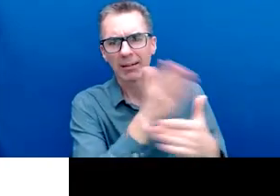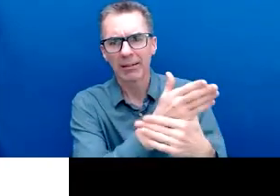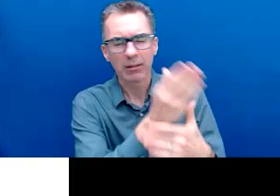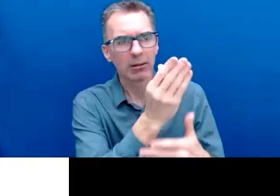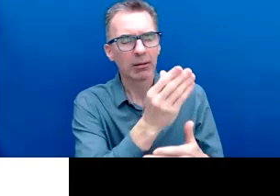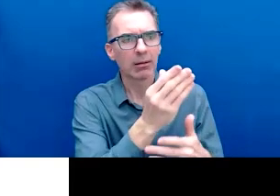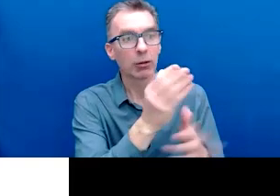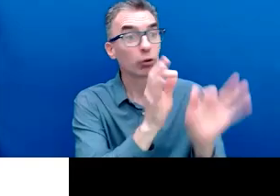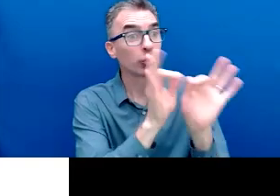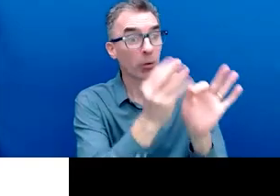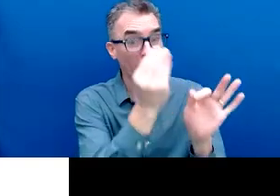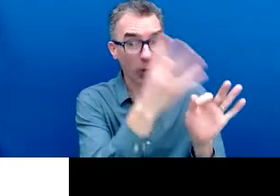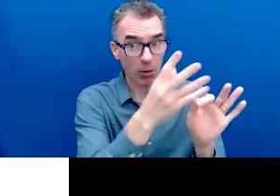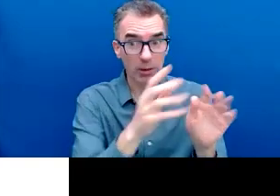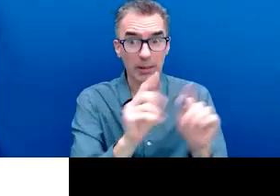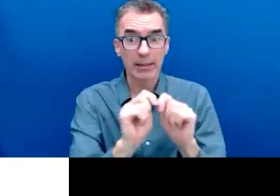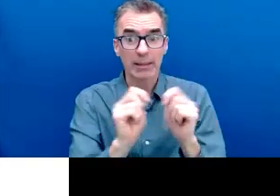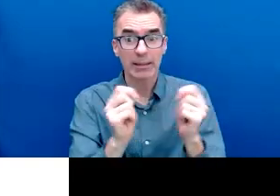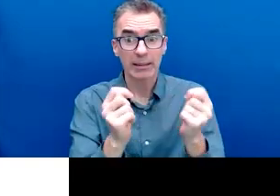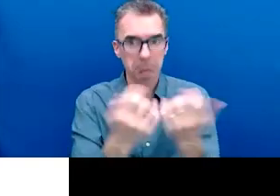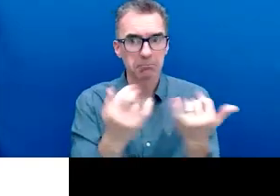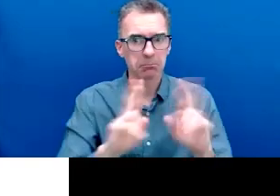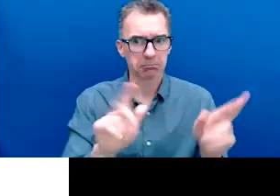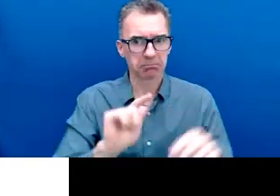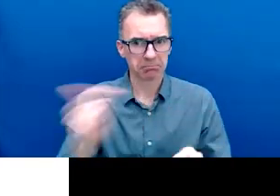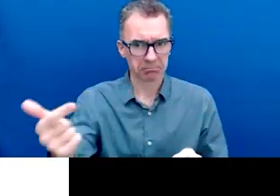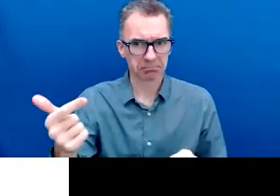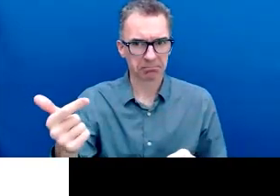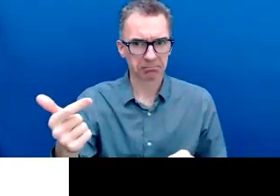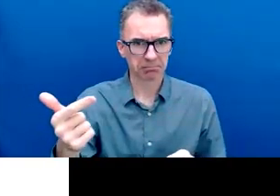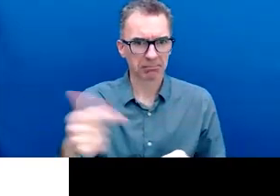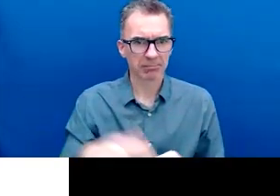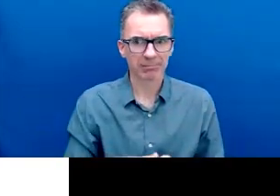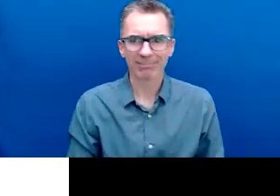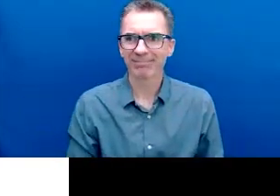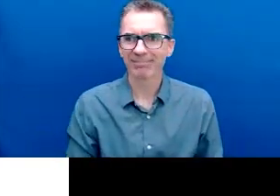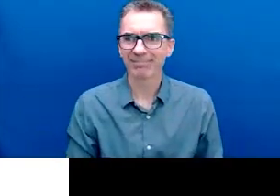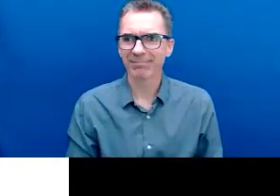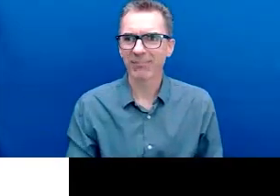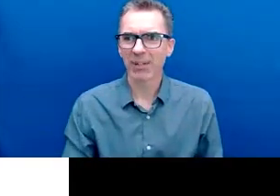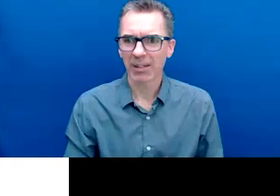that your second interpreter's here if you want to hand off to Graem. Okay. Thank you. Sorry about that. That's okay.